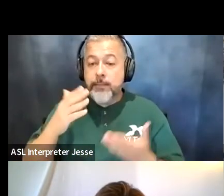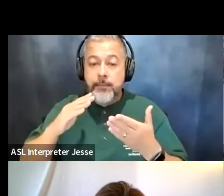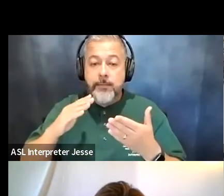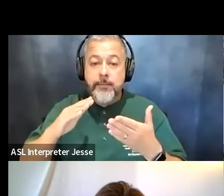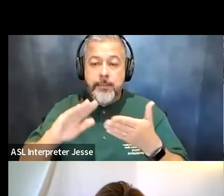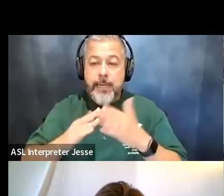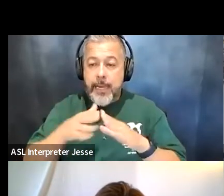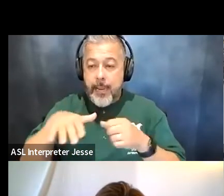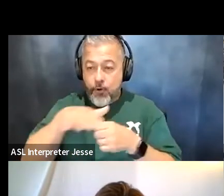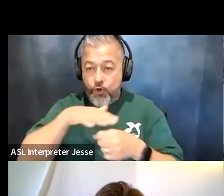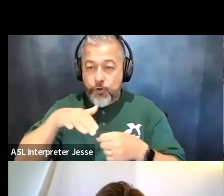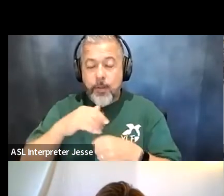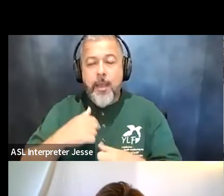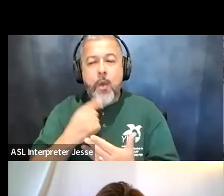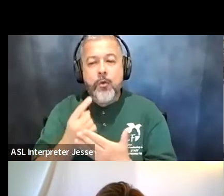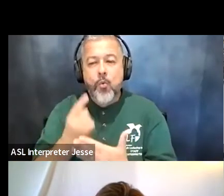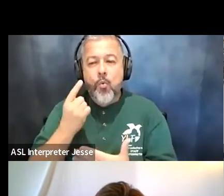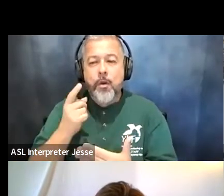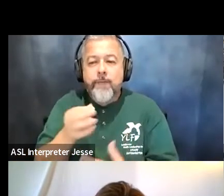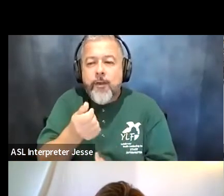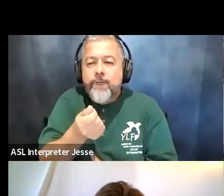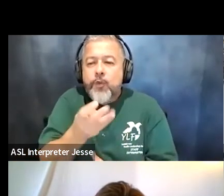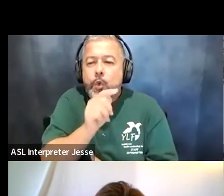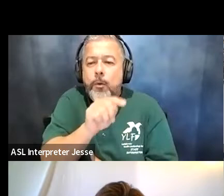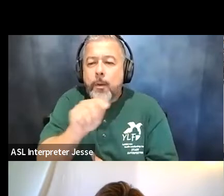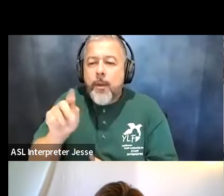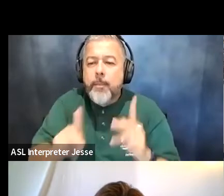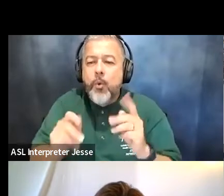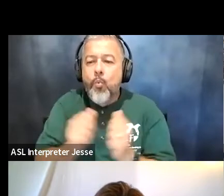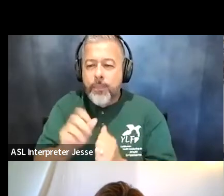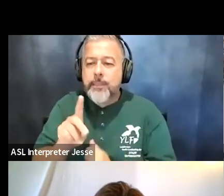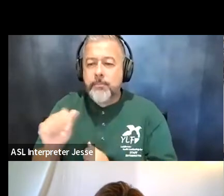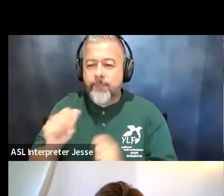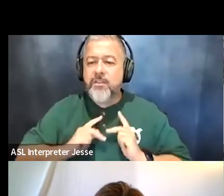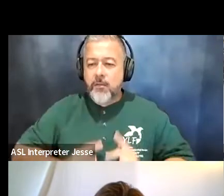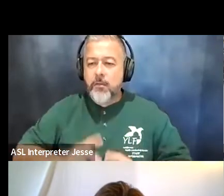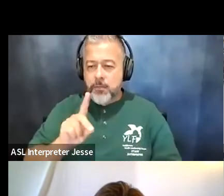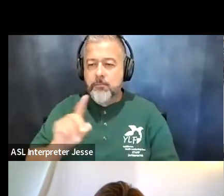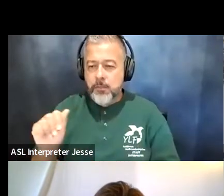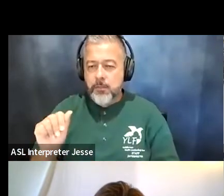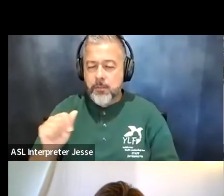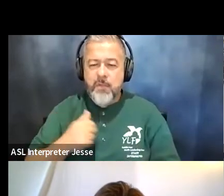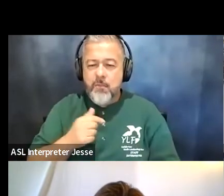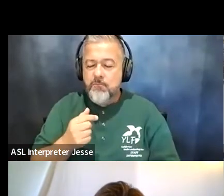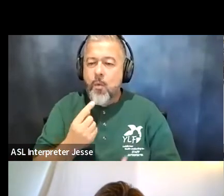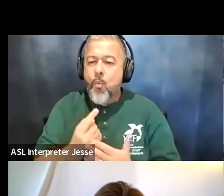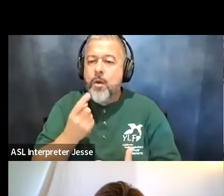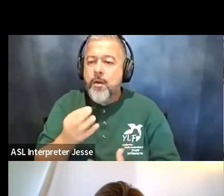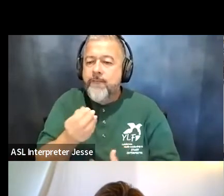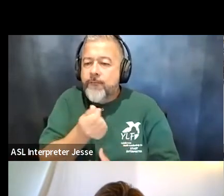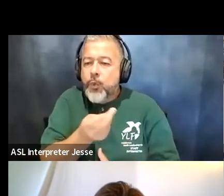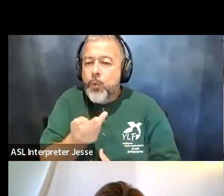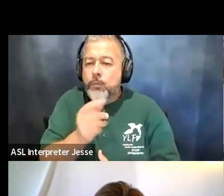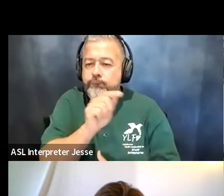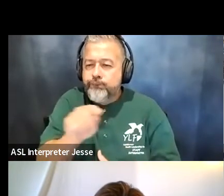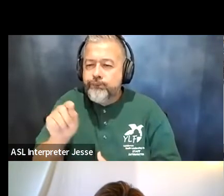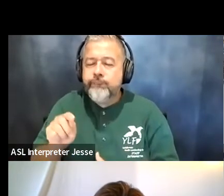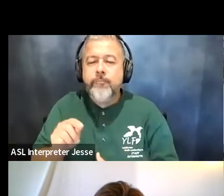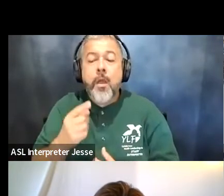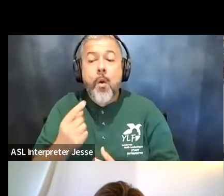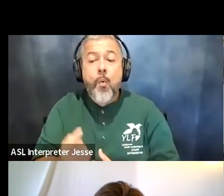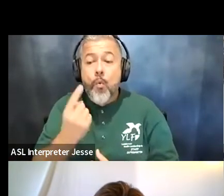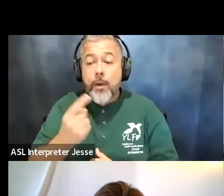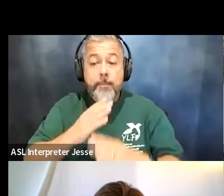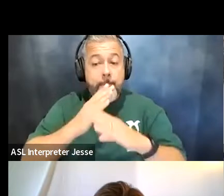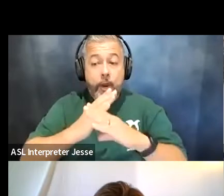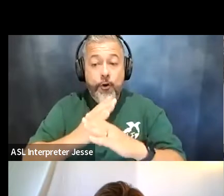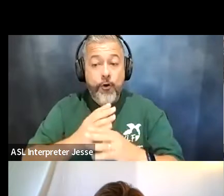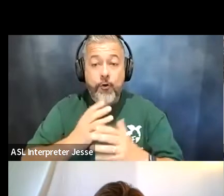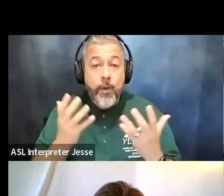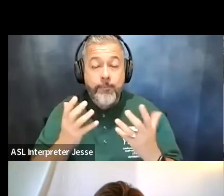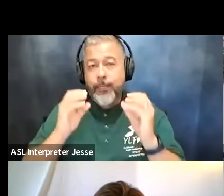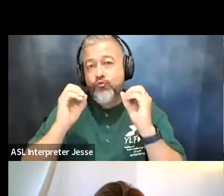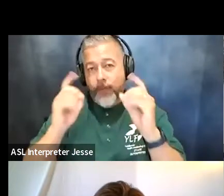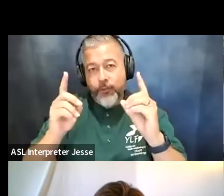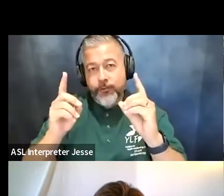few people with physical disabilities um and so uh you know one of the barriers was education um that